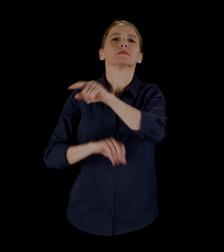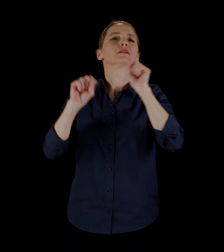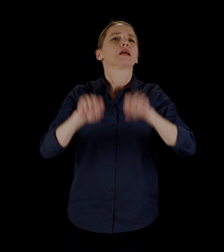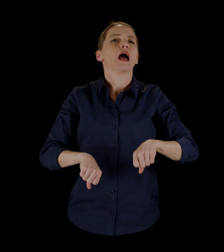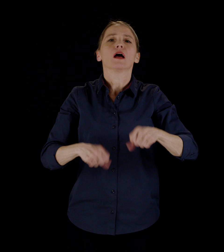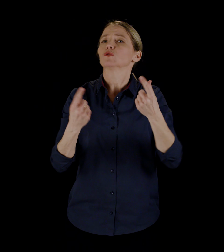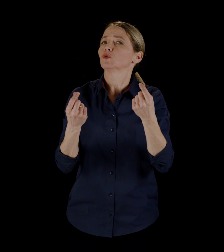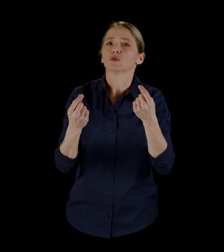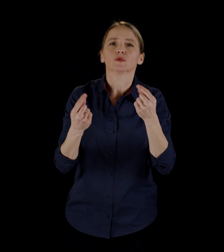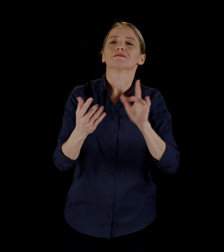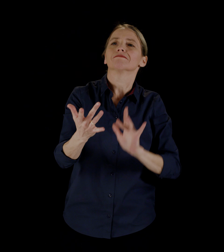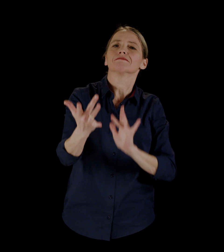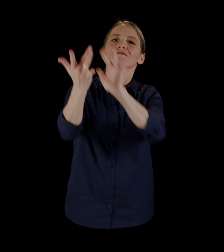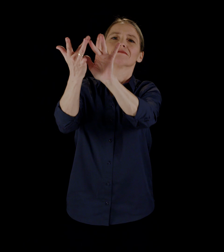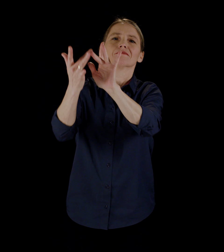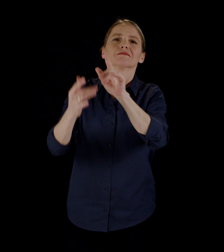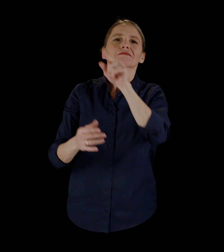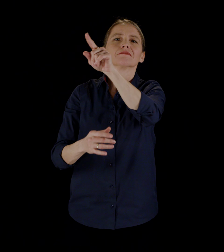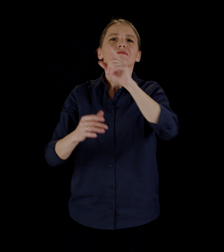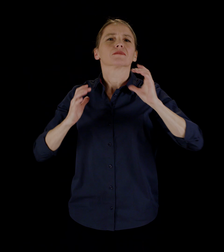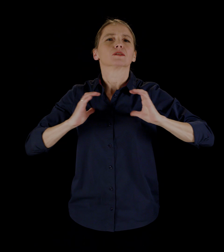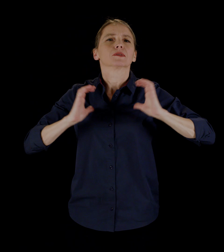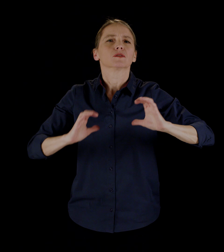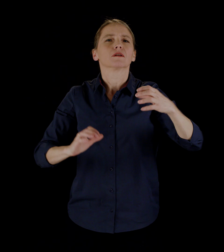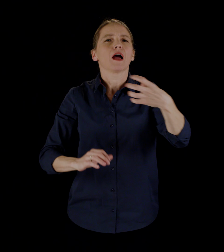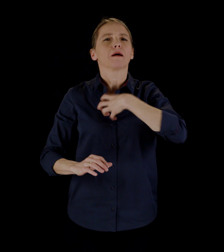Services (CCTS) to file a complaint.